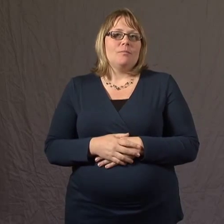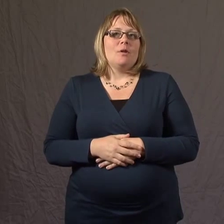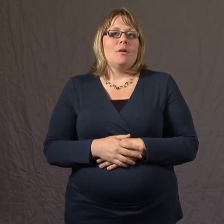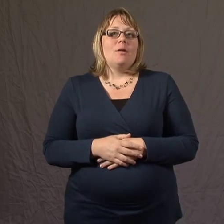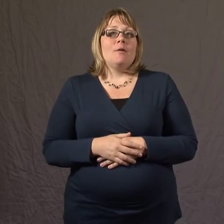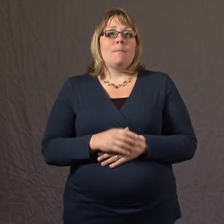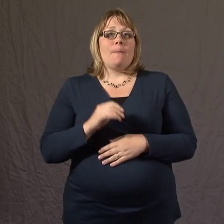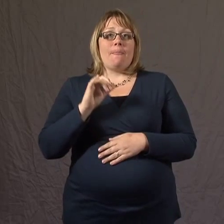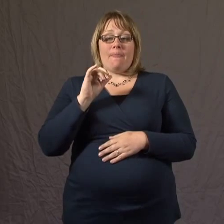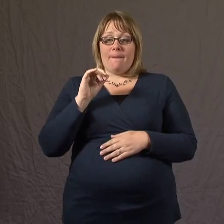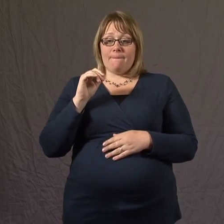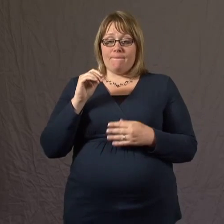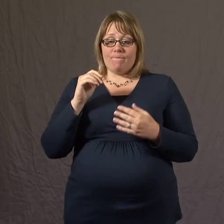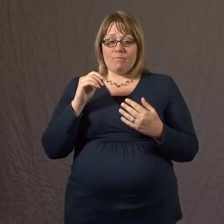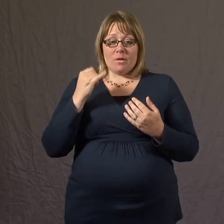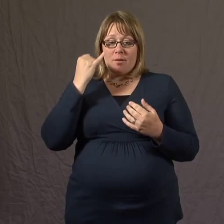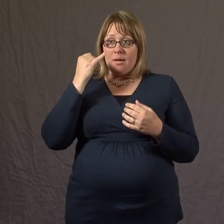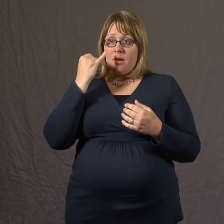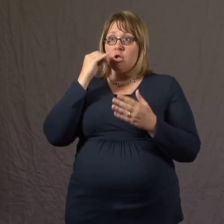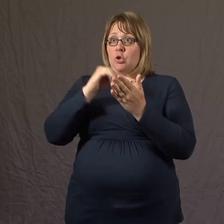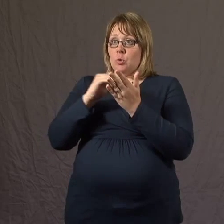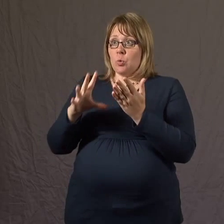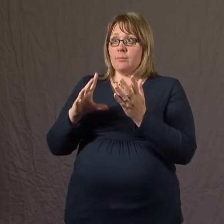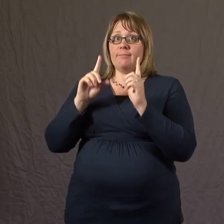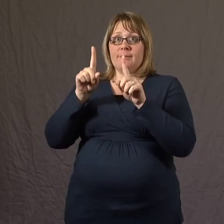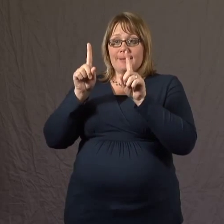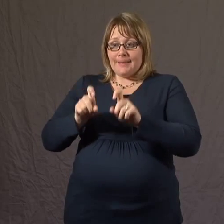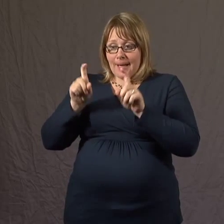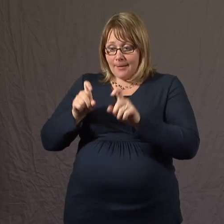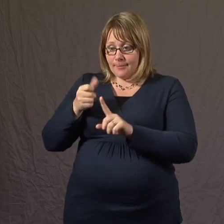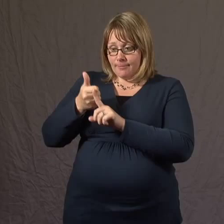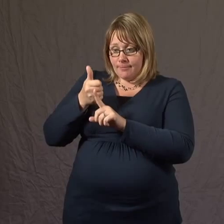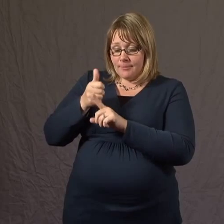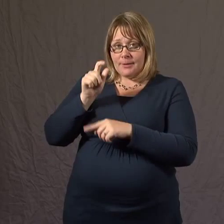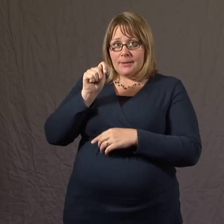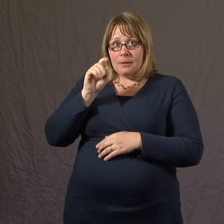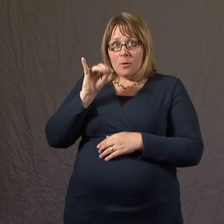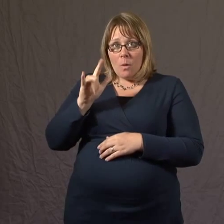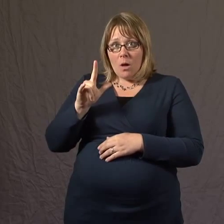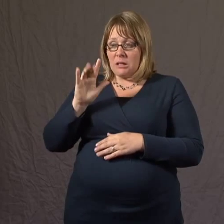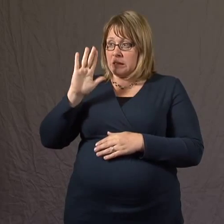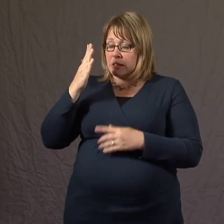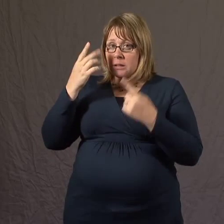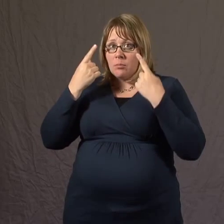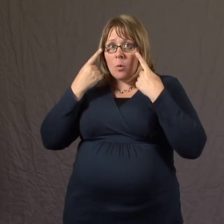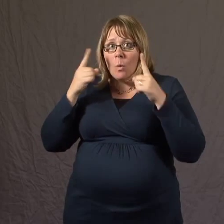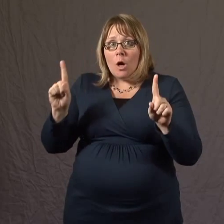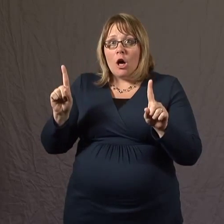implant T-coil. It may not be functioning appropriately. If the student has tested their